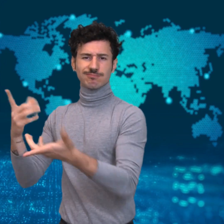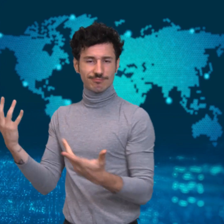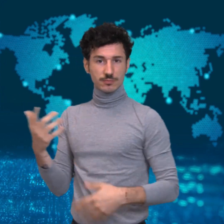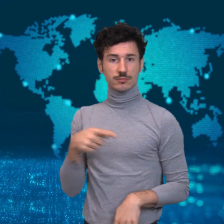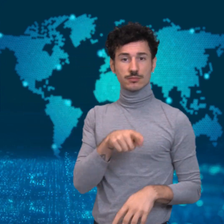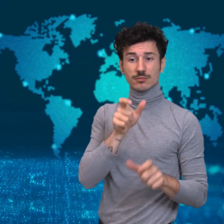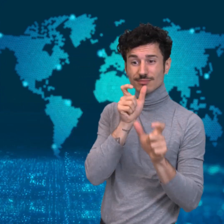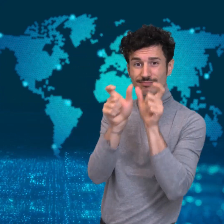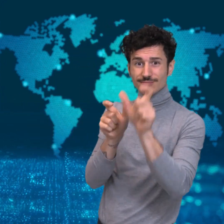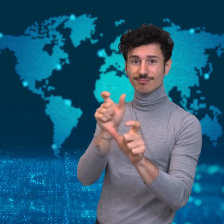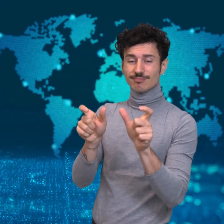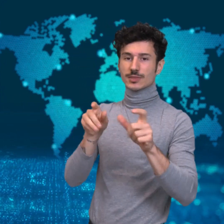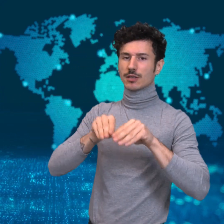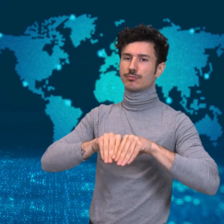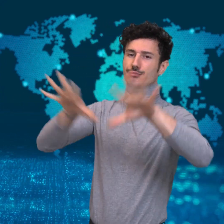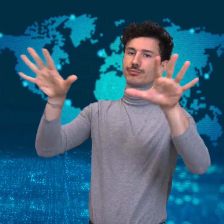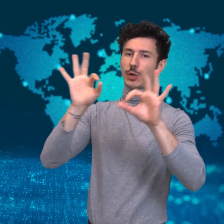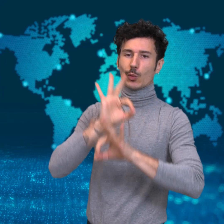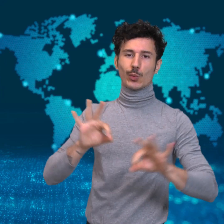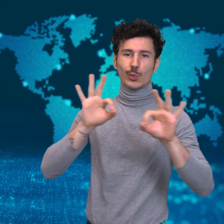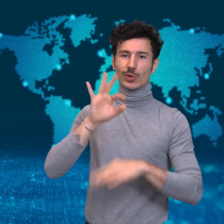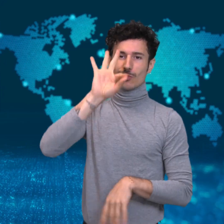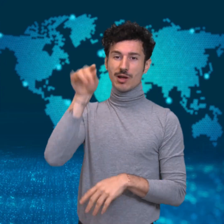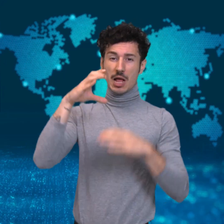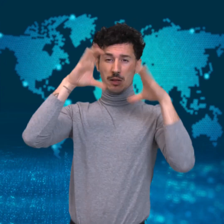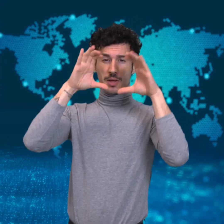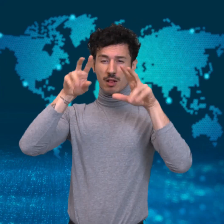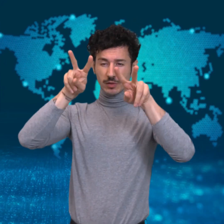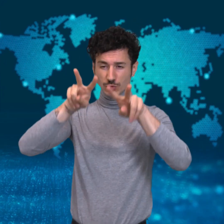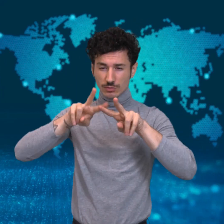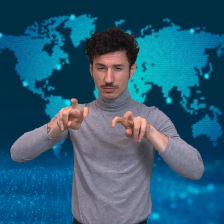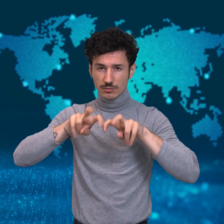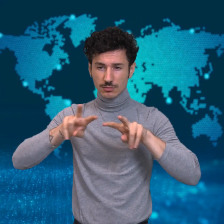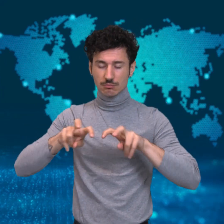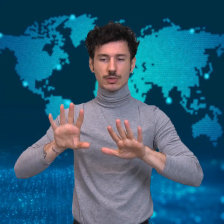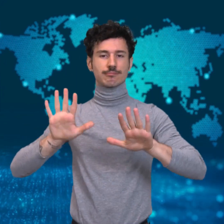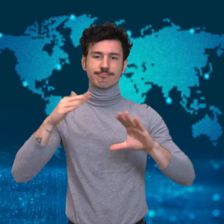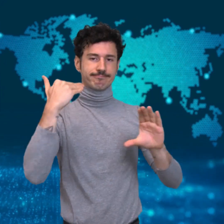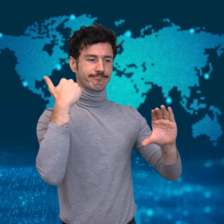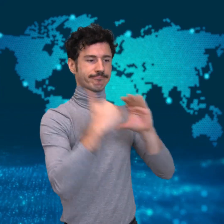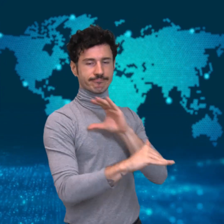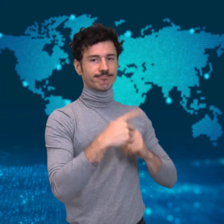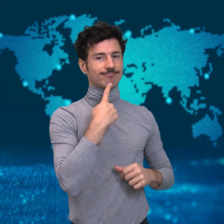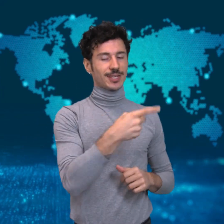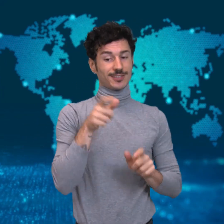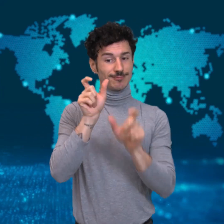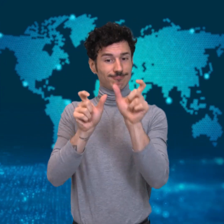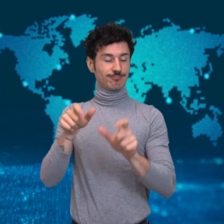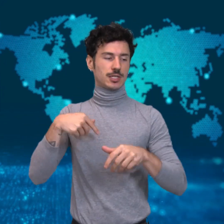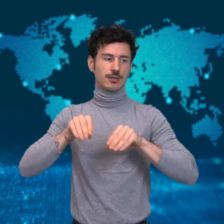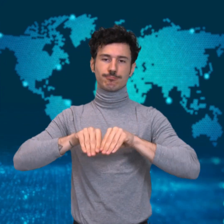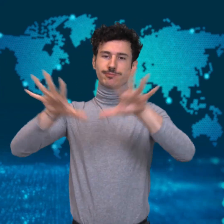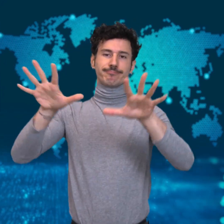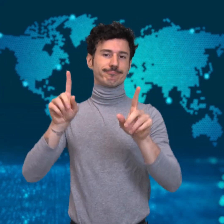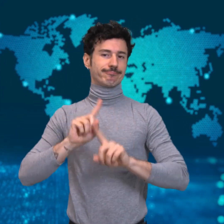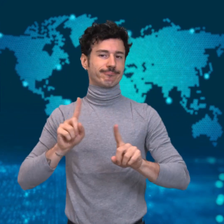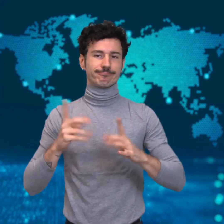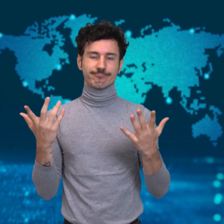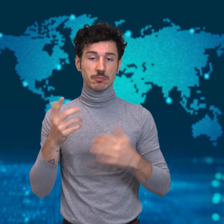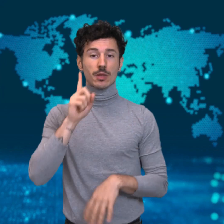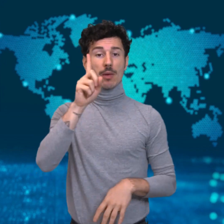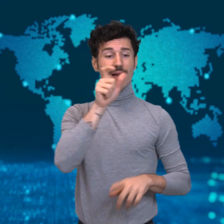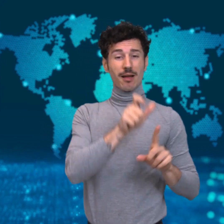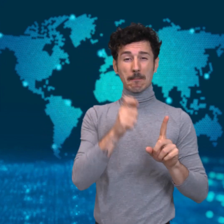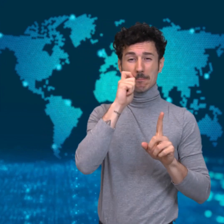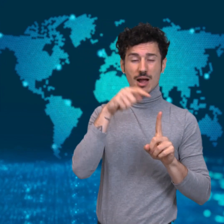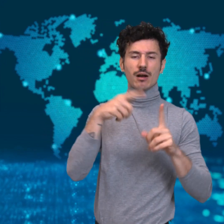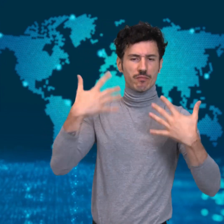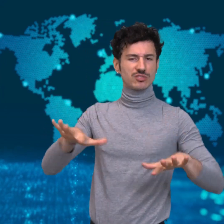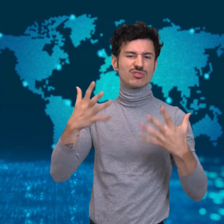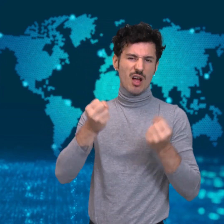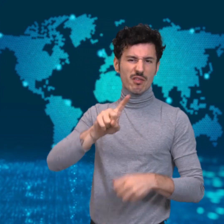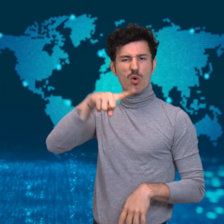Instead, TripAdvisor emailed him stating that they would not print his comments.